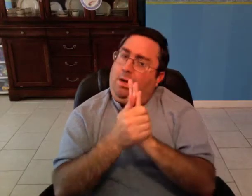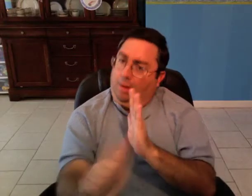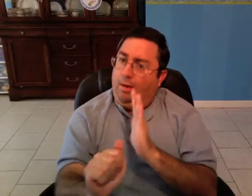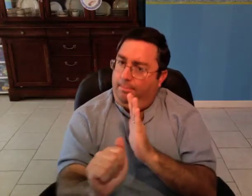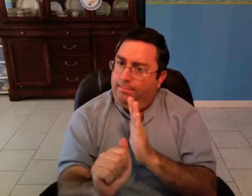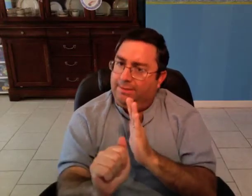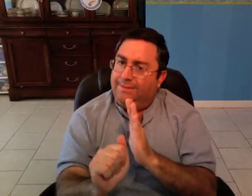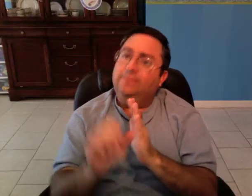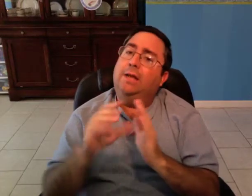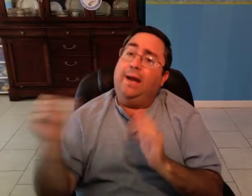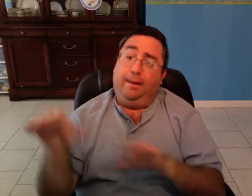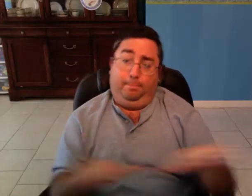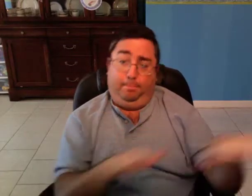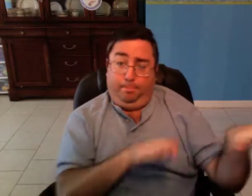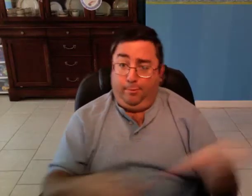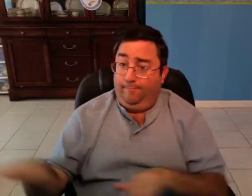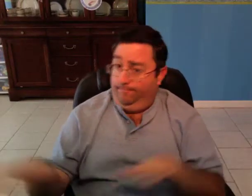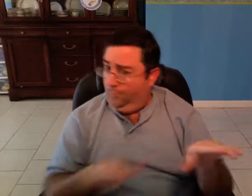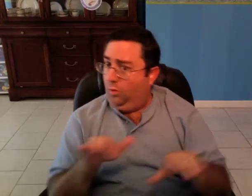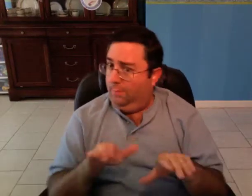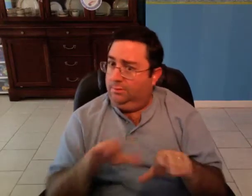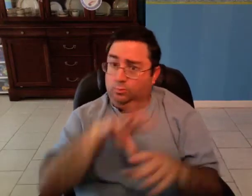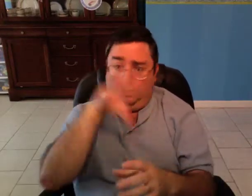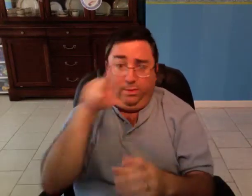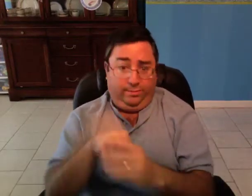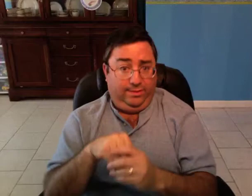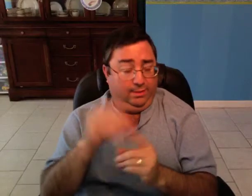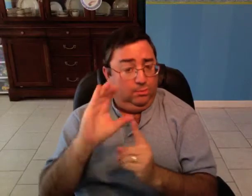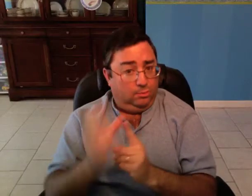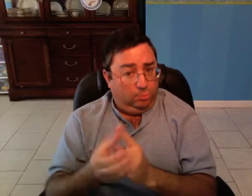"competence" and "performance" within that culture.